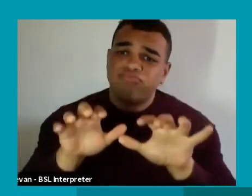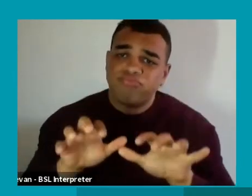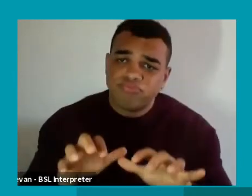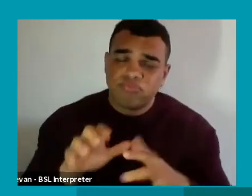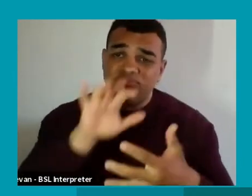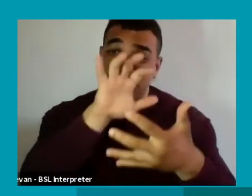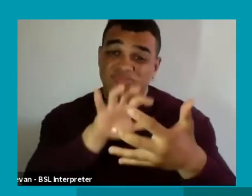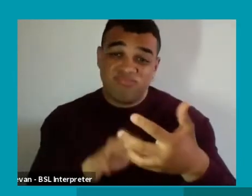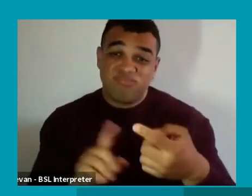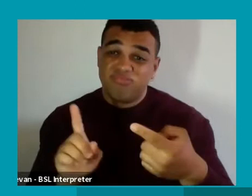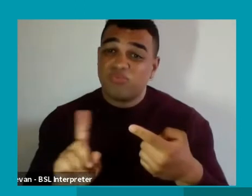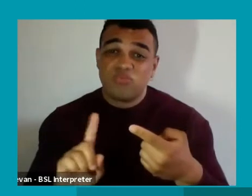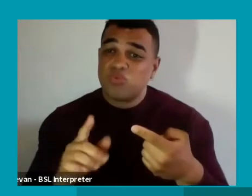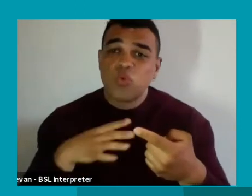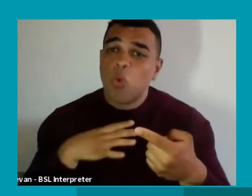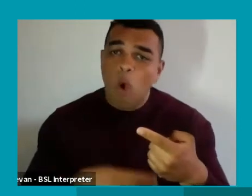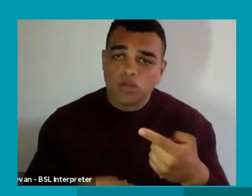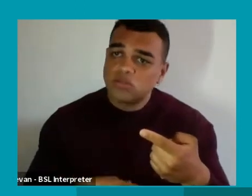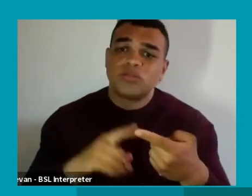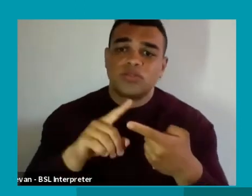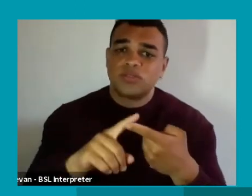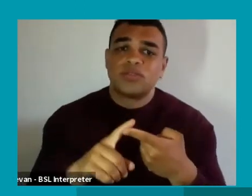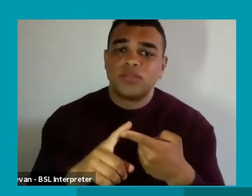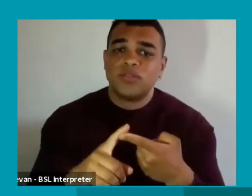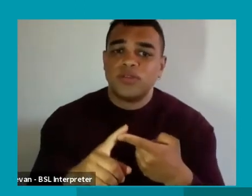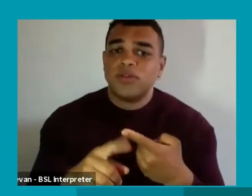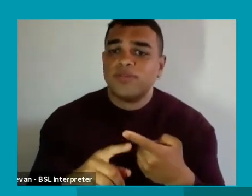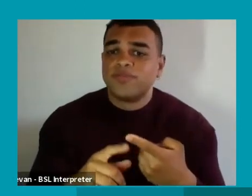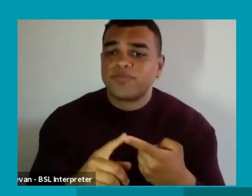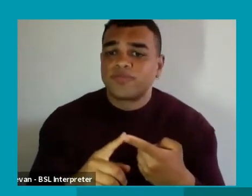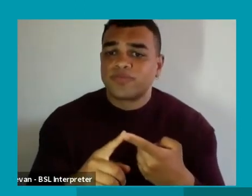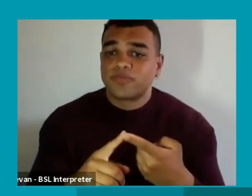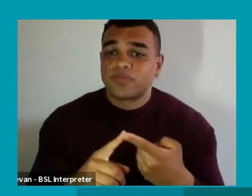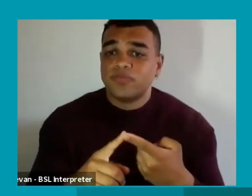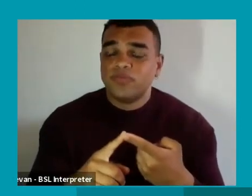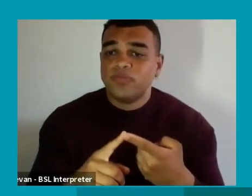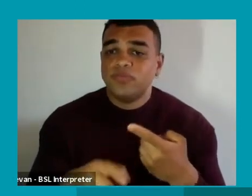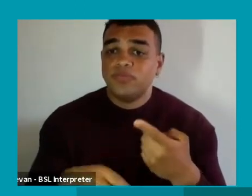so you want to see this as an elevator pitch. It's an opportunity for you to market yourself,